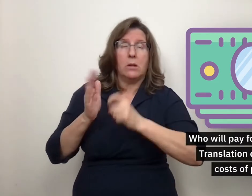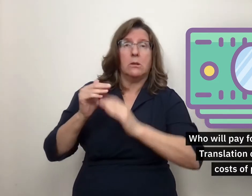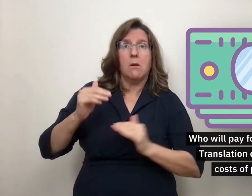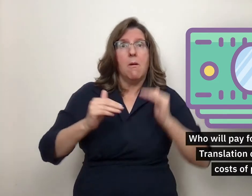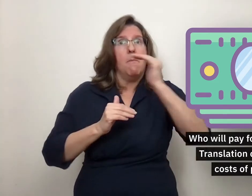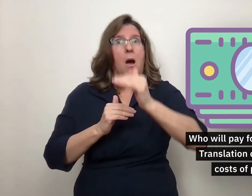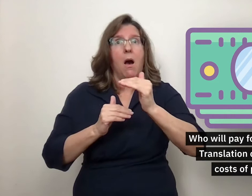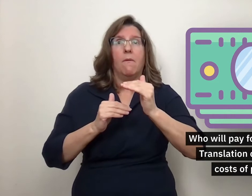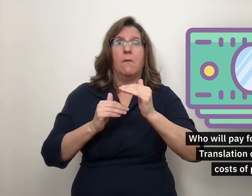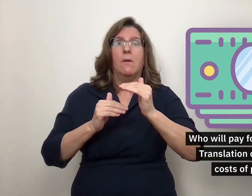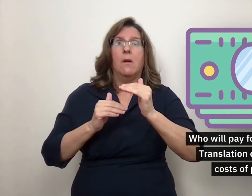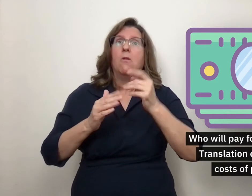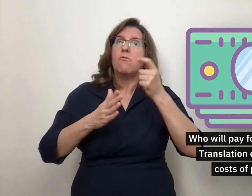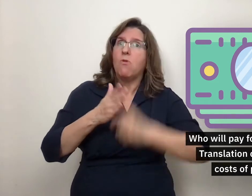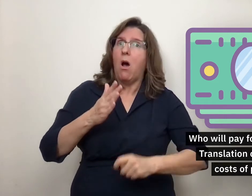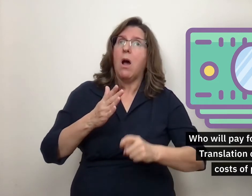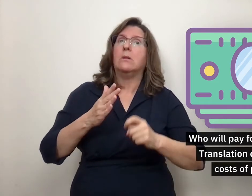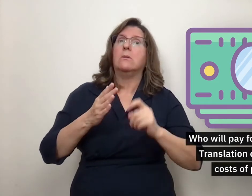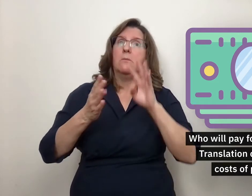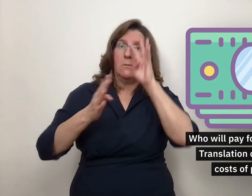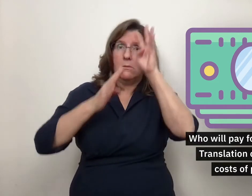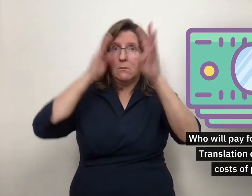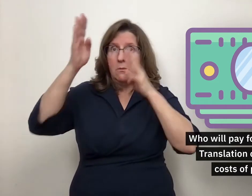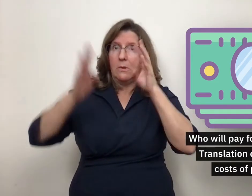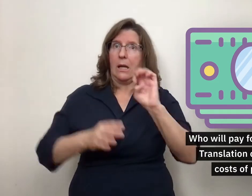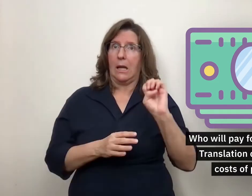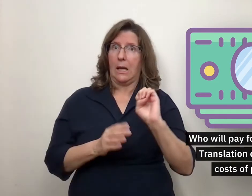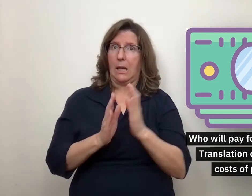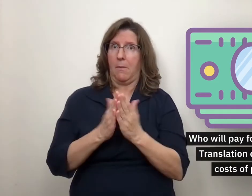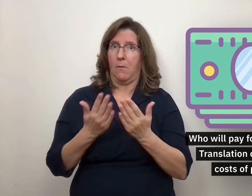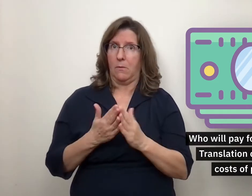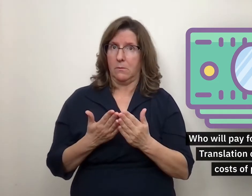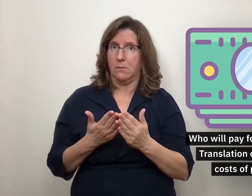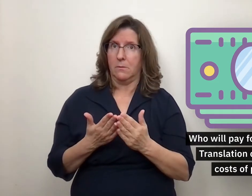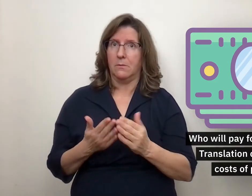These translation expenses are in addition to the cost of the original e-book.